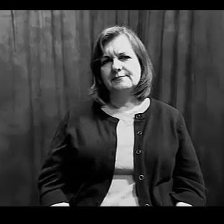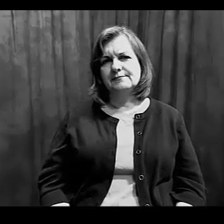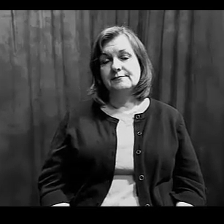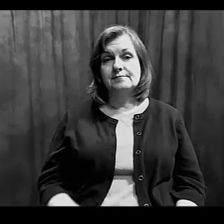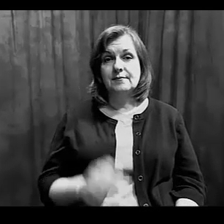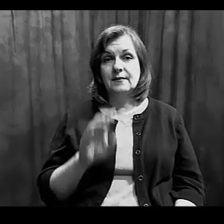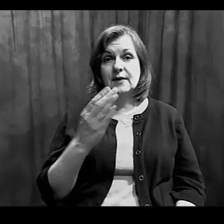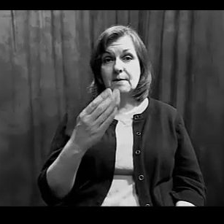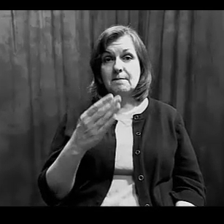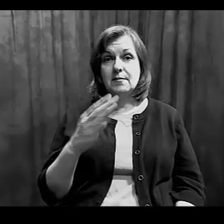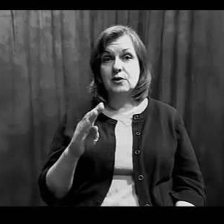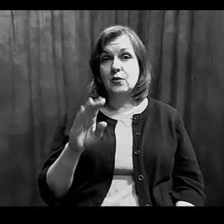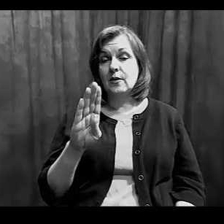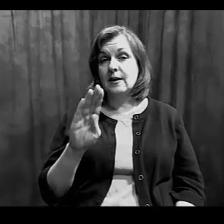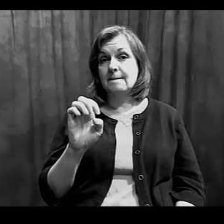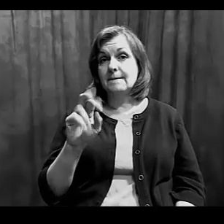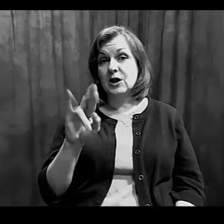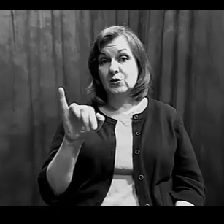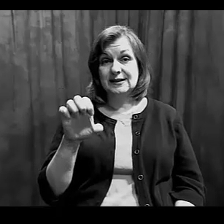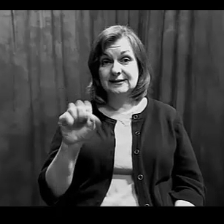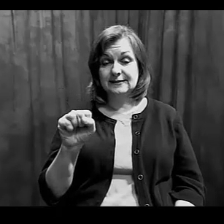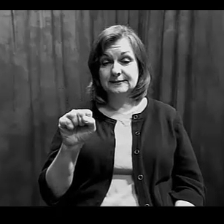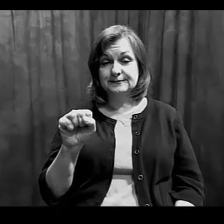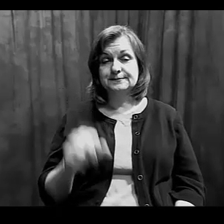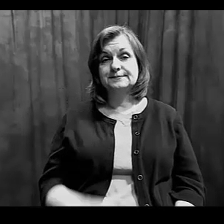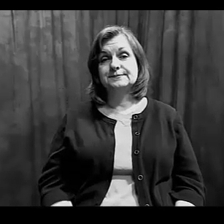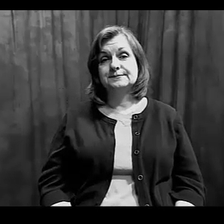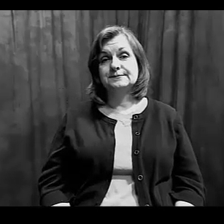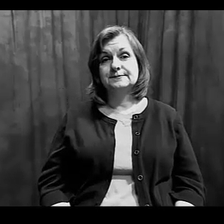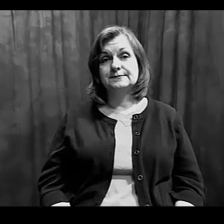blueberries